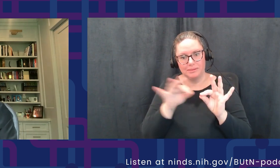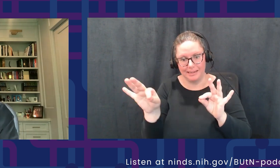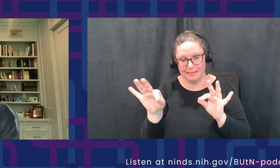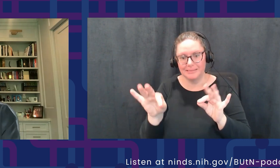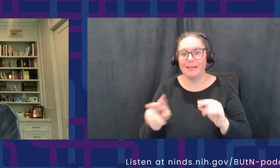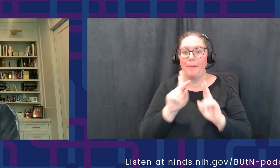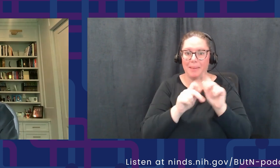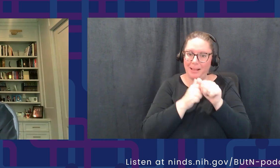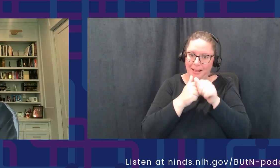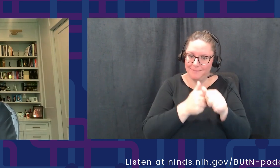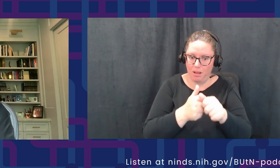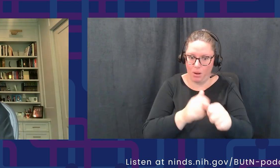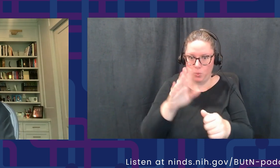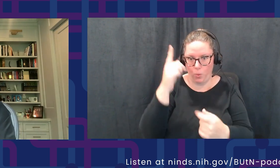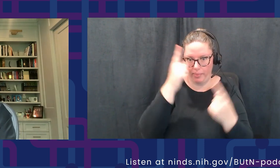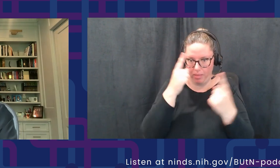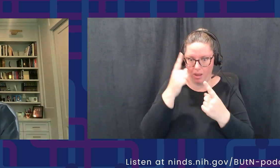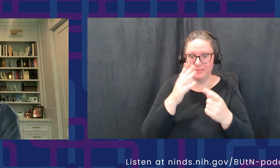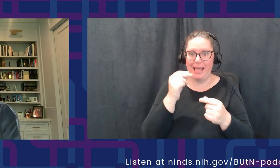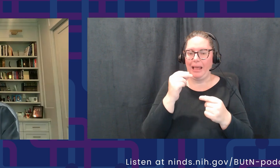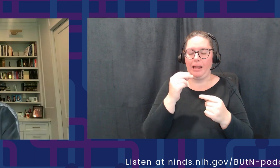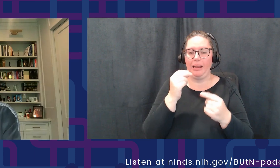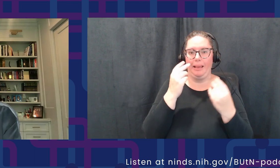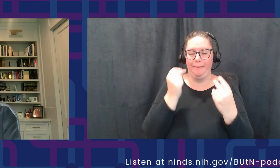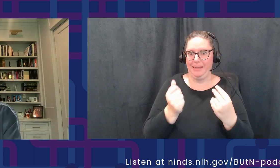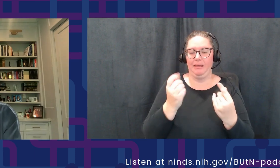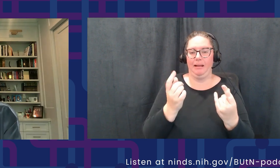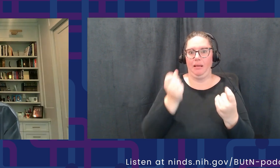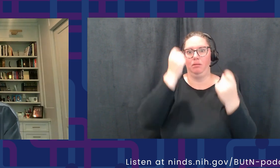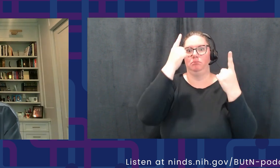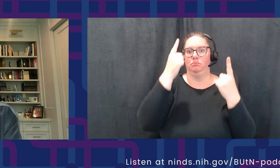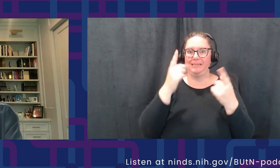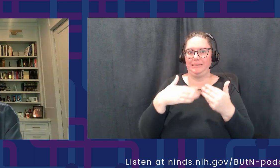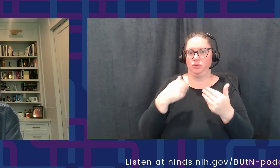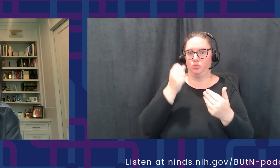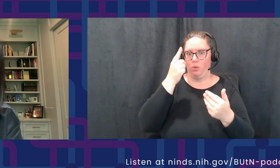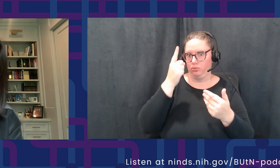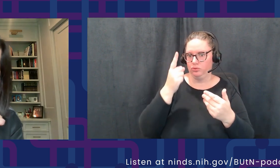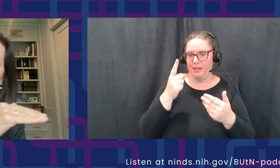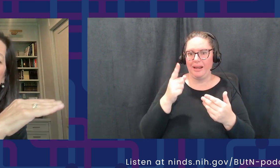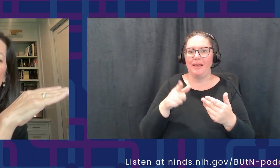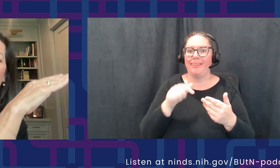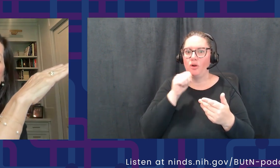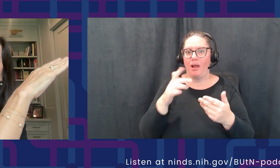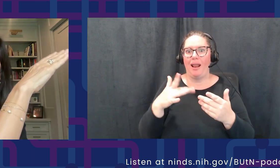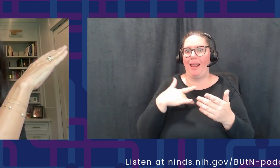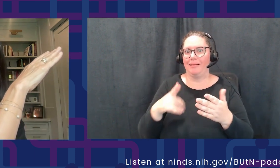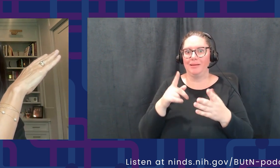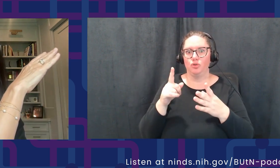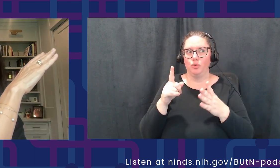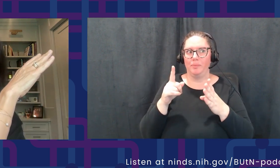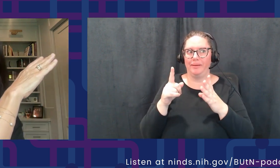They can follow your thoughts and immediately get it. It's easier to grasp. They're not likely to be distracted and wonder, thinking